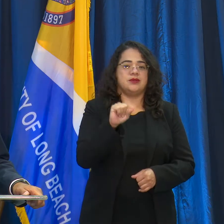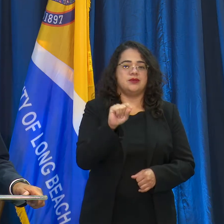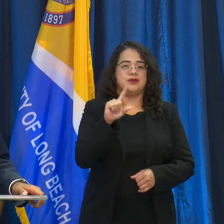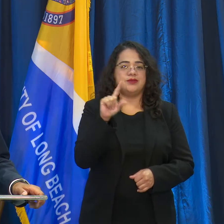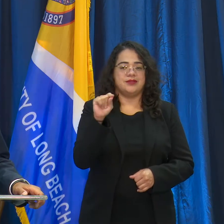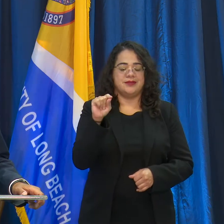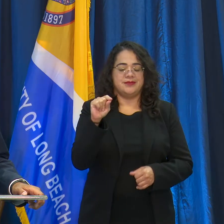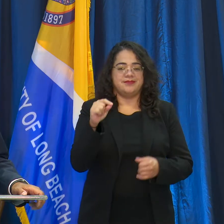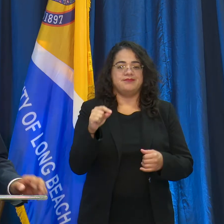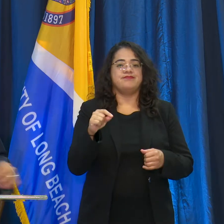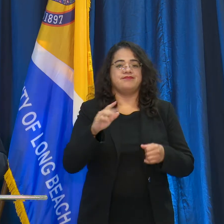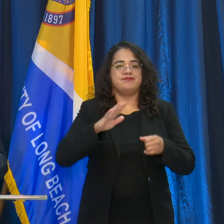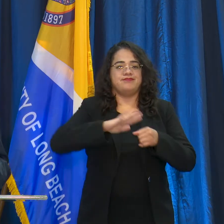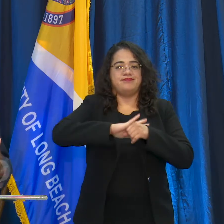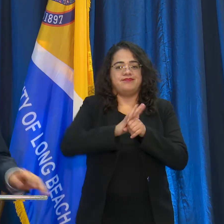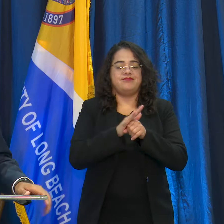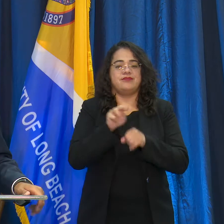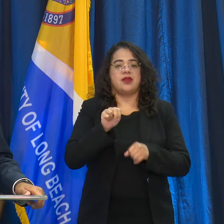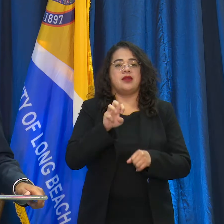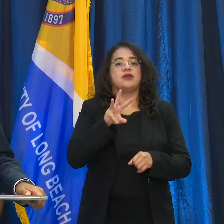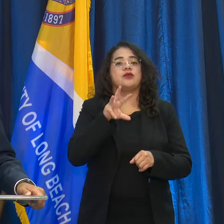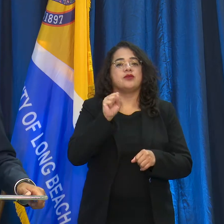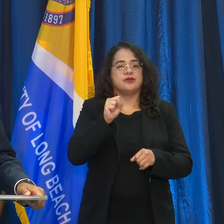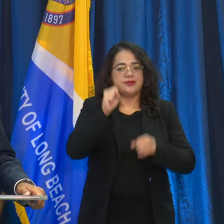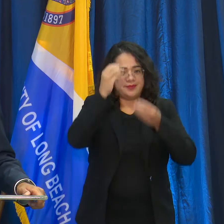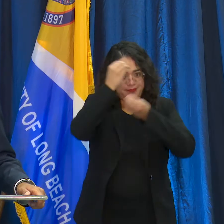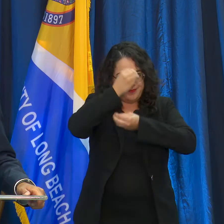and we're doing of course a community briefing and a media update